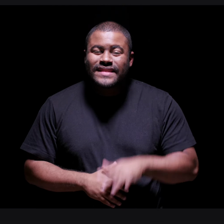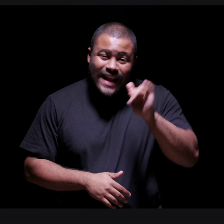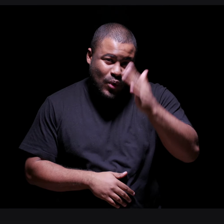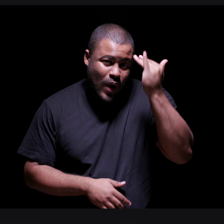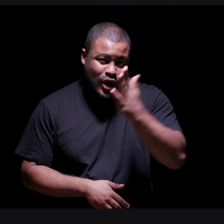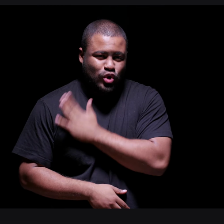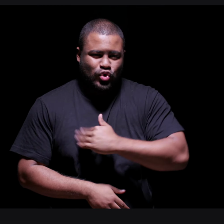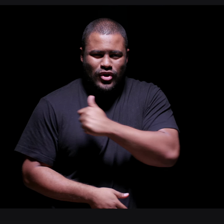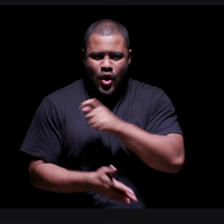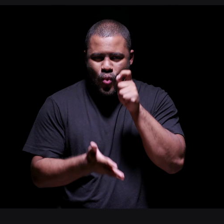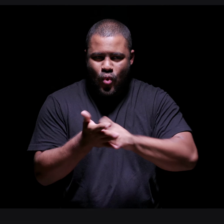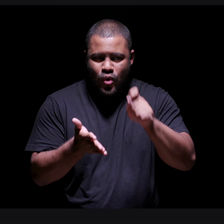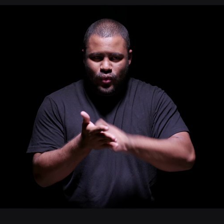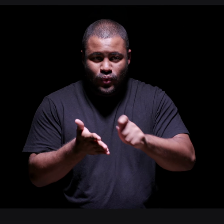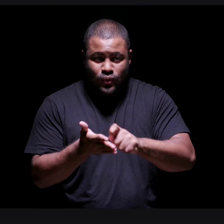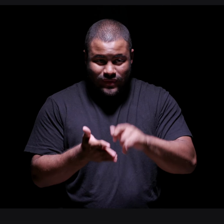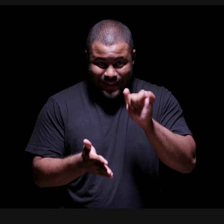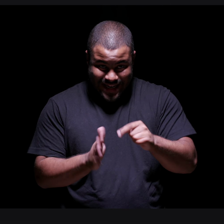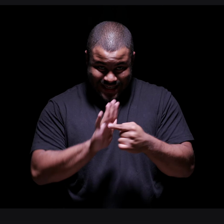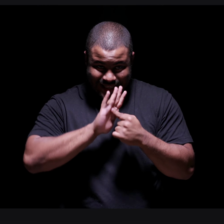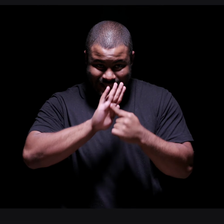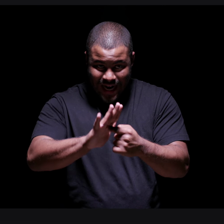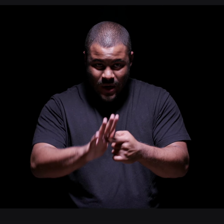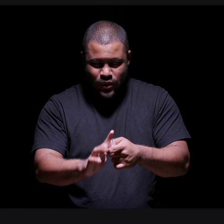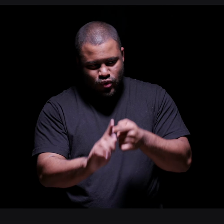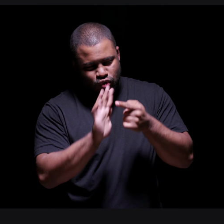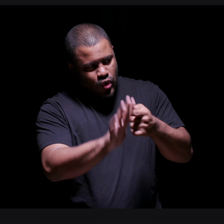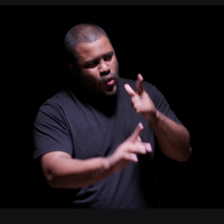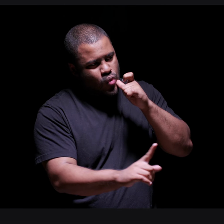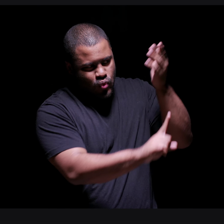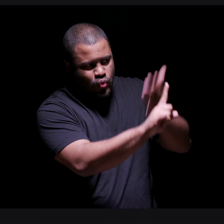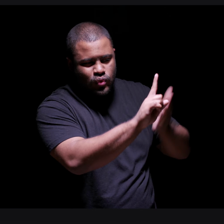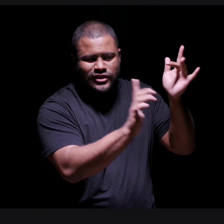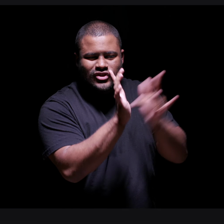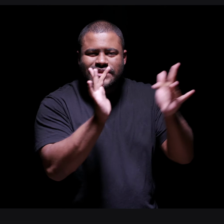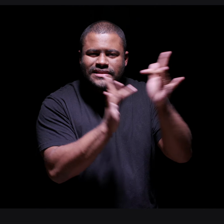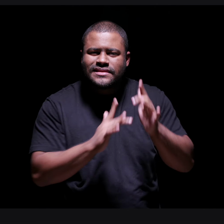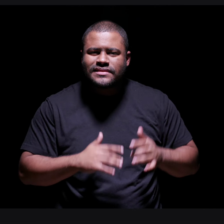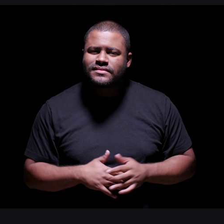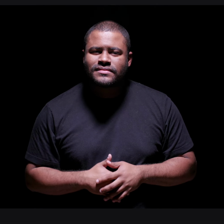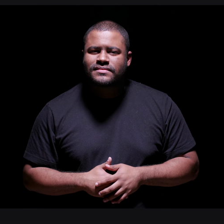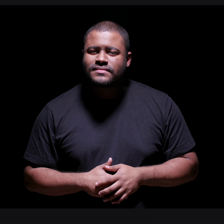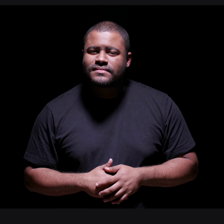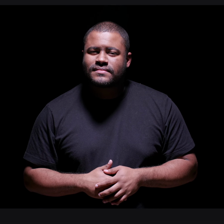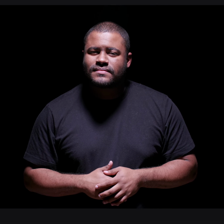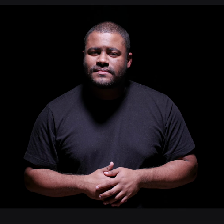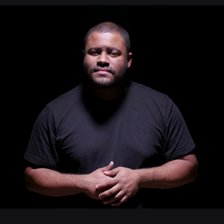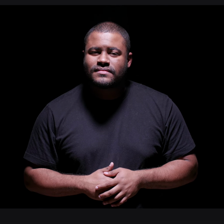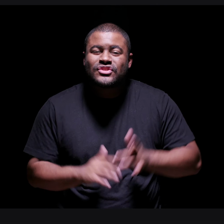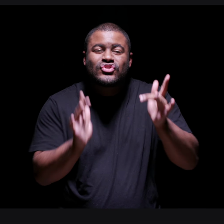That is why John wrote his book to give us the signs that point to who Jesus was,